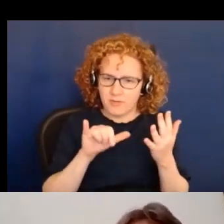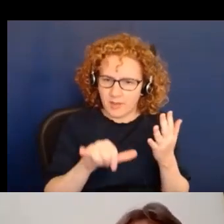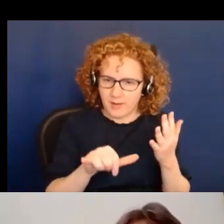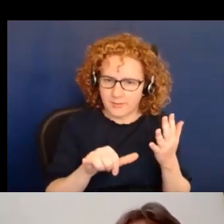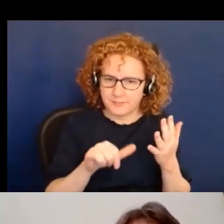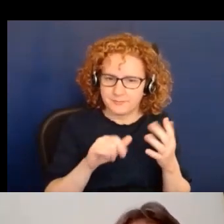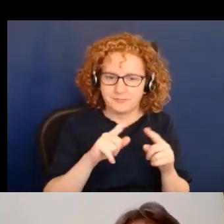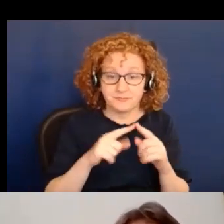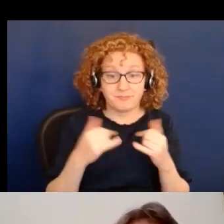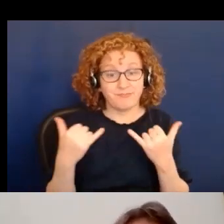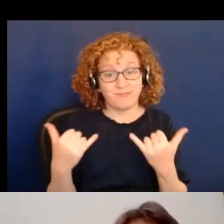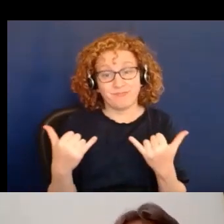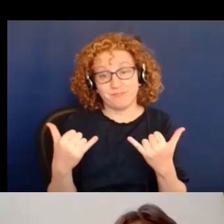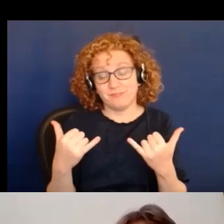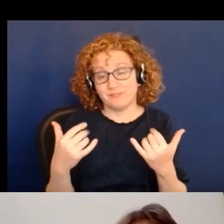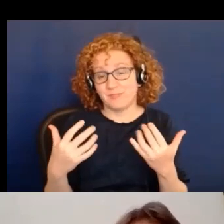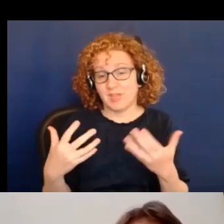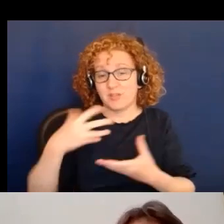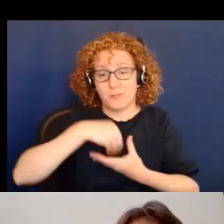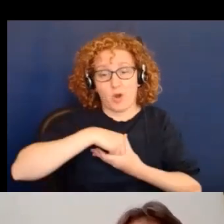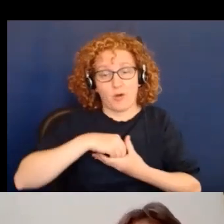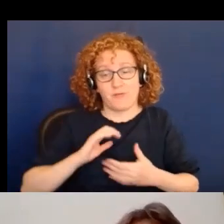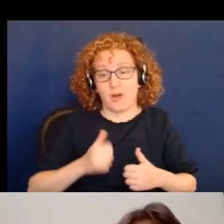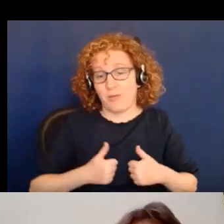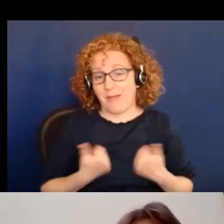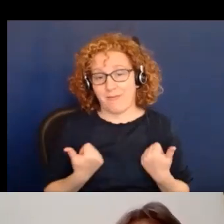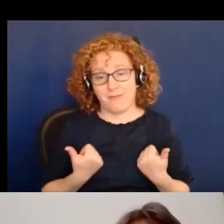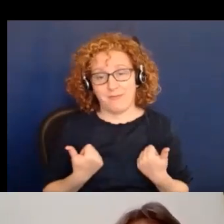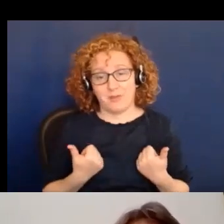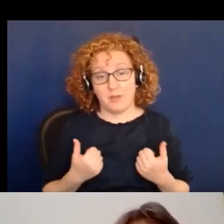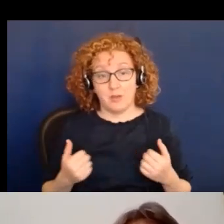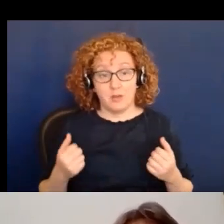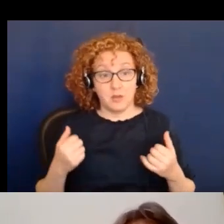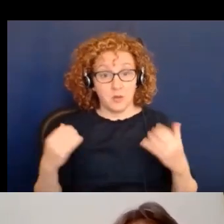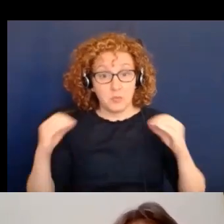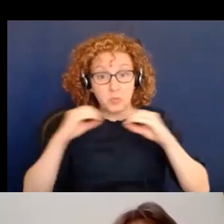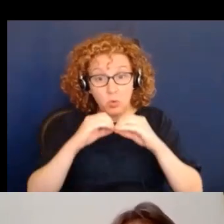is just a part of our life and we in doing more communication different kinds of communications